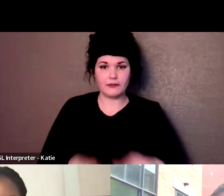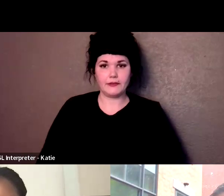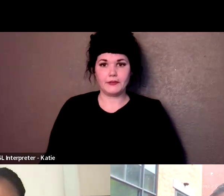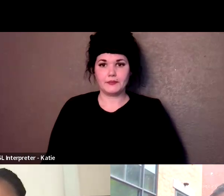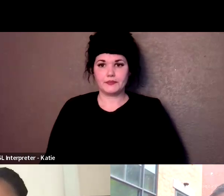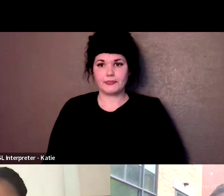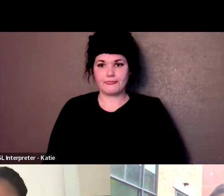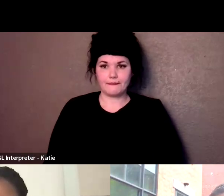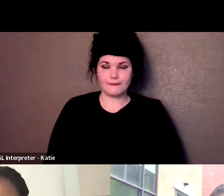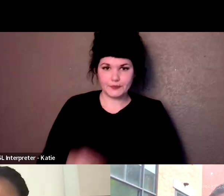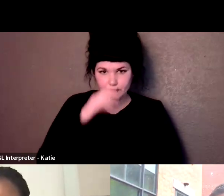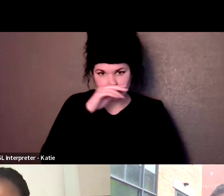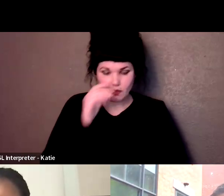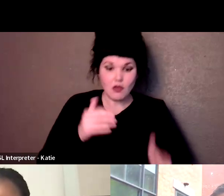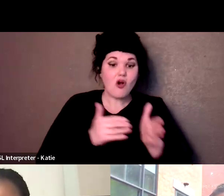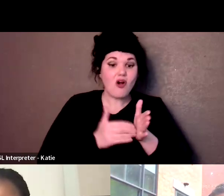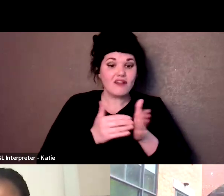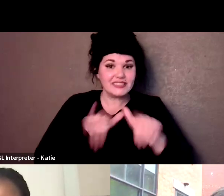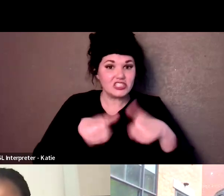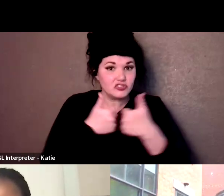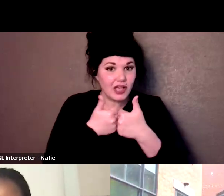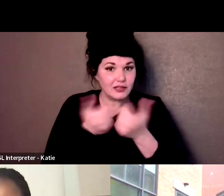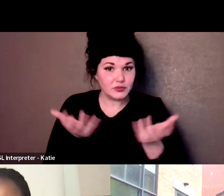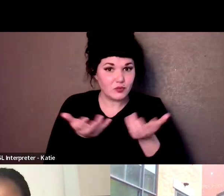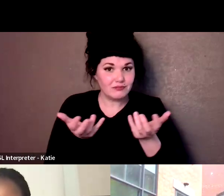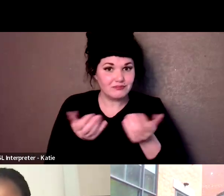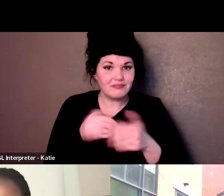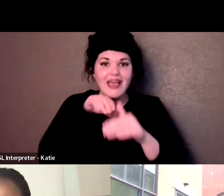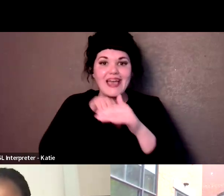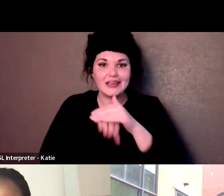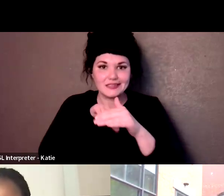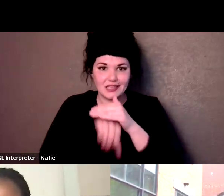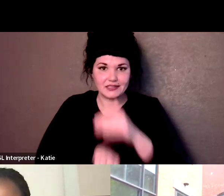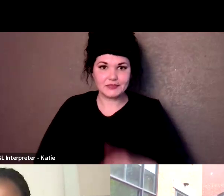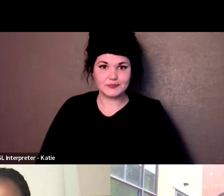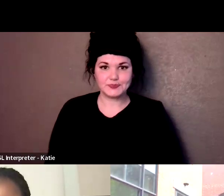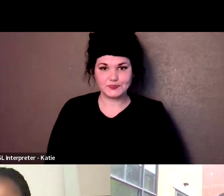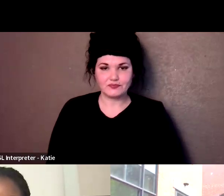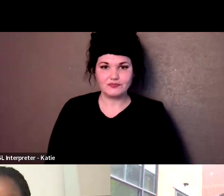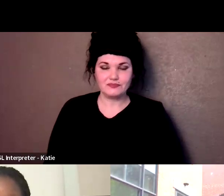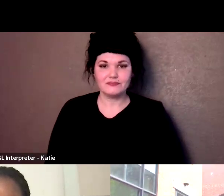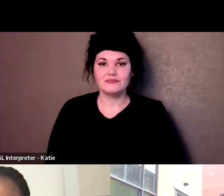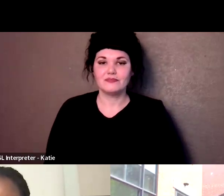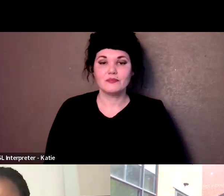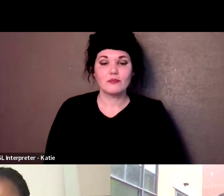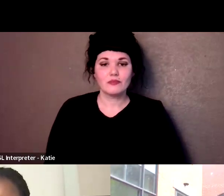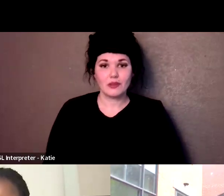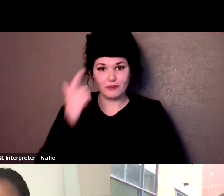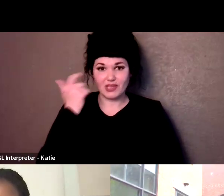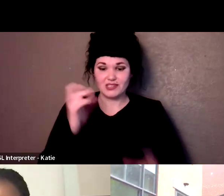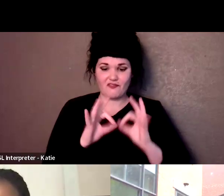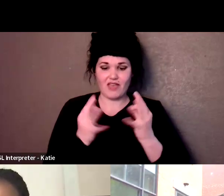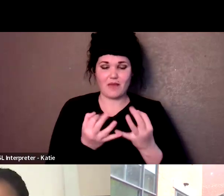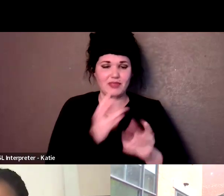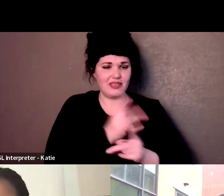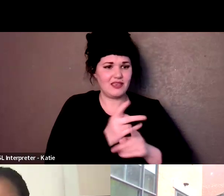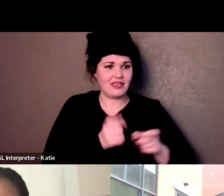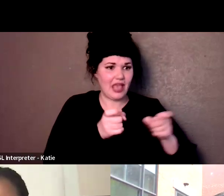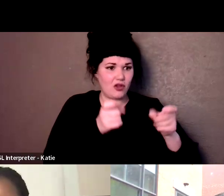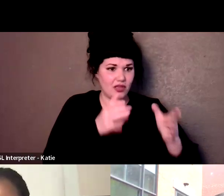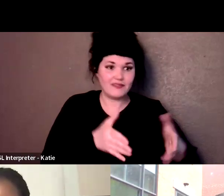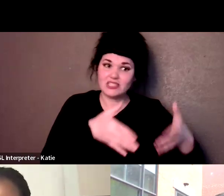access because family caregivers are, you know, often called upon to be present 24/7 for